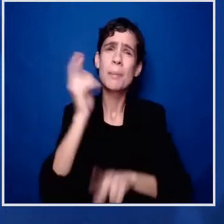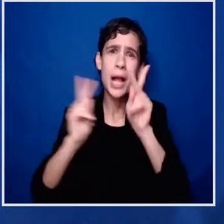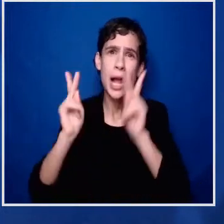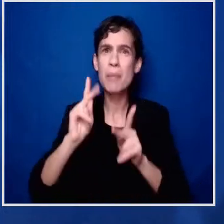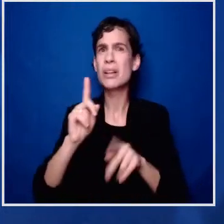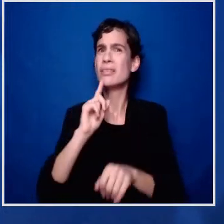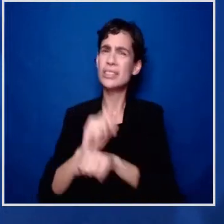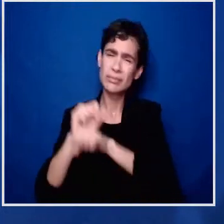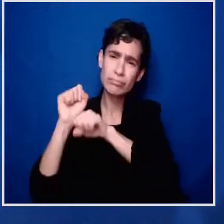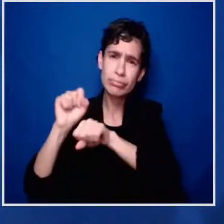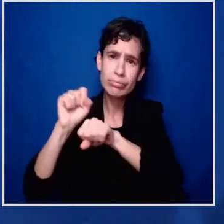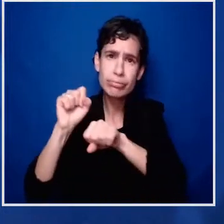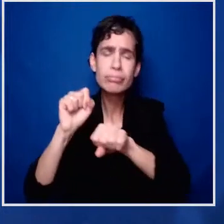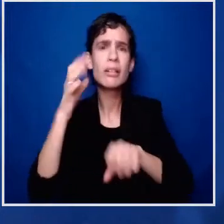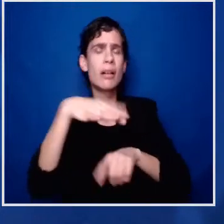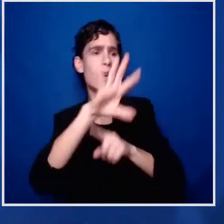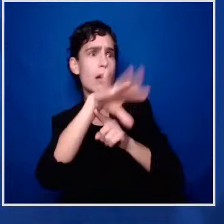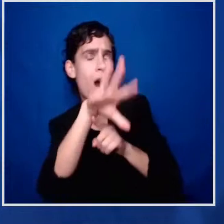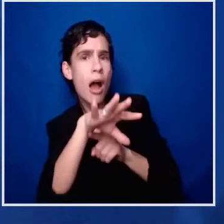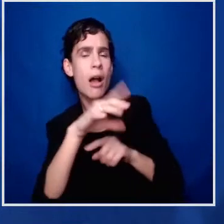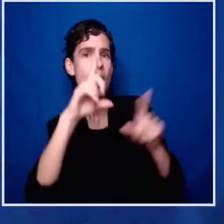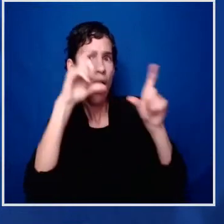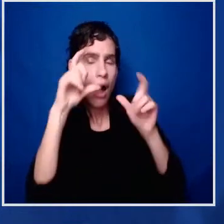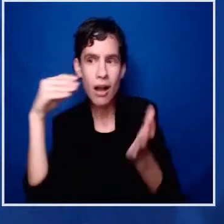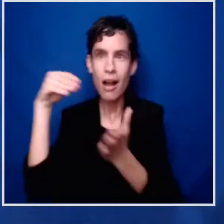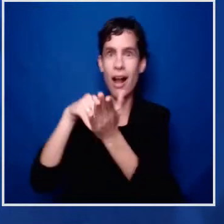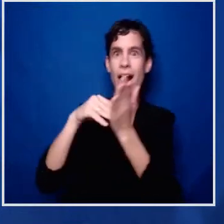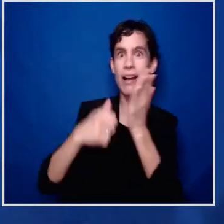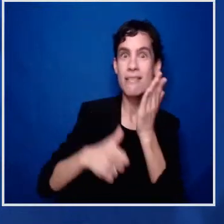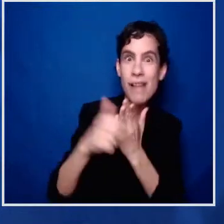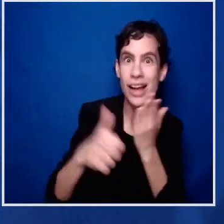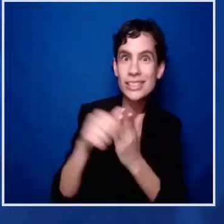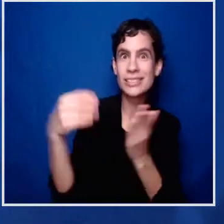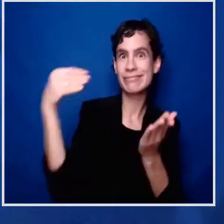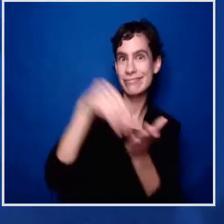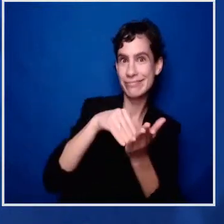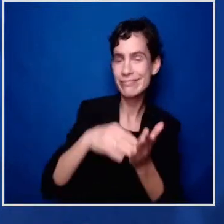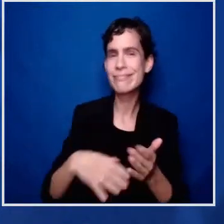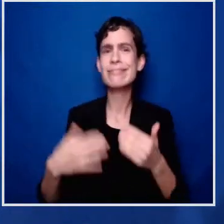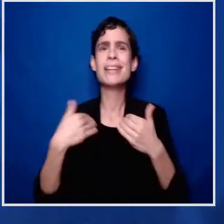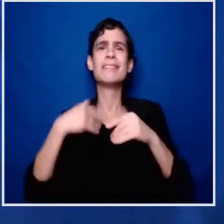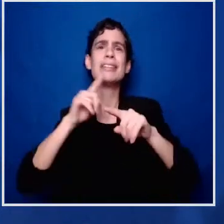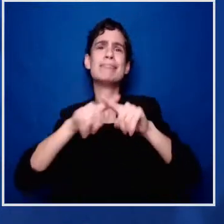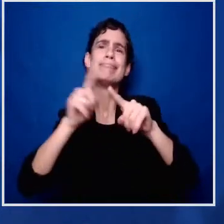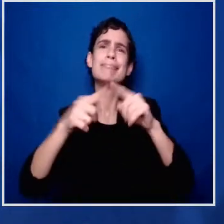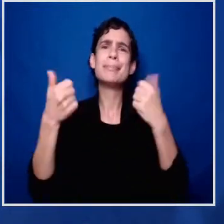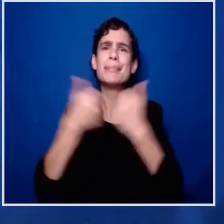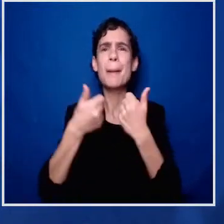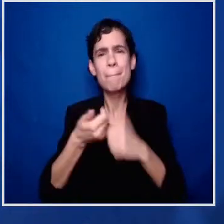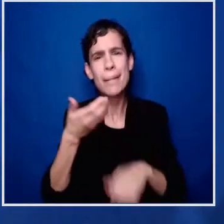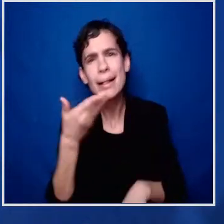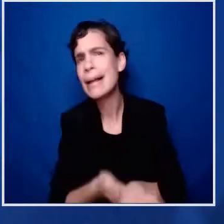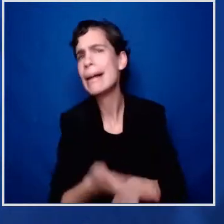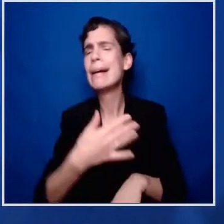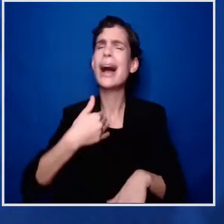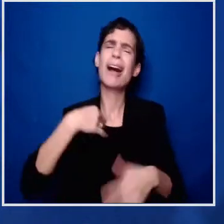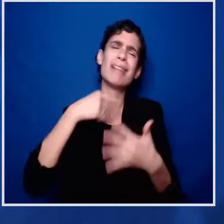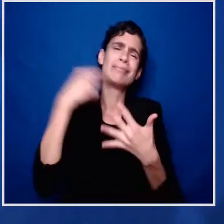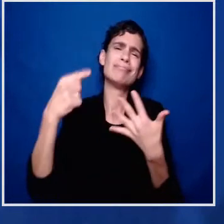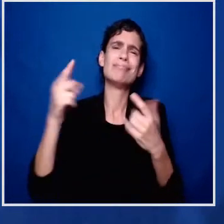TO PLAY.